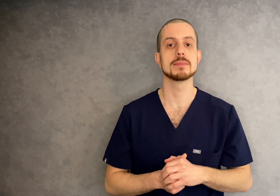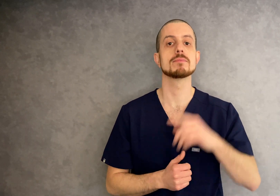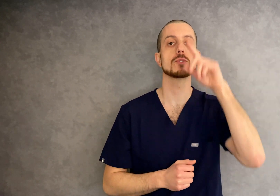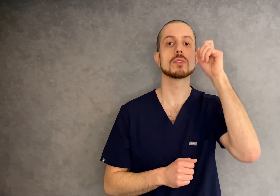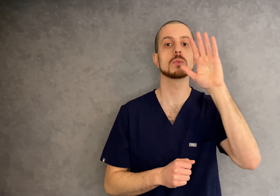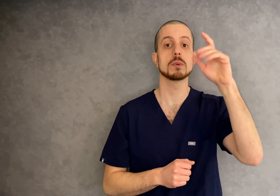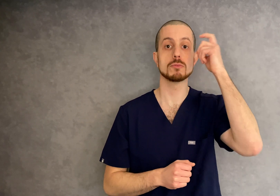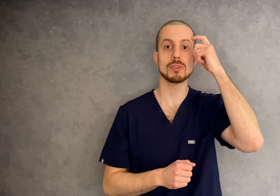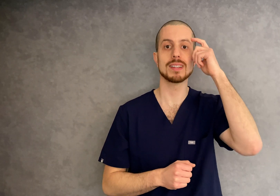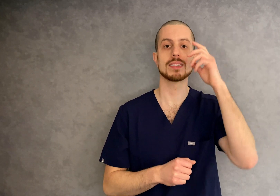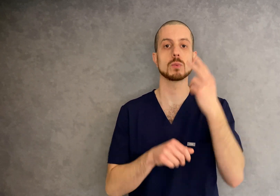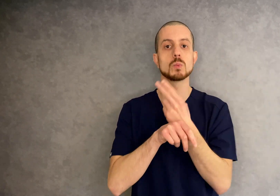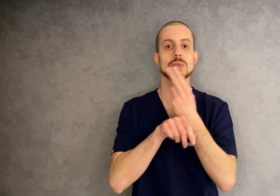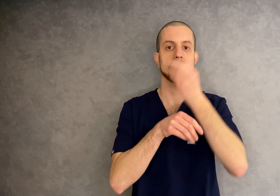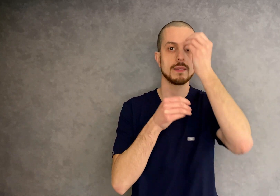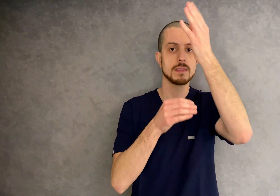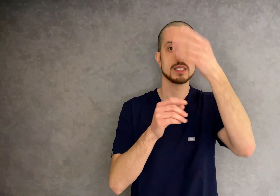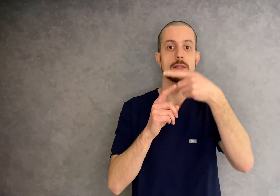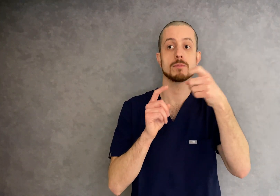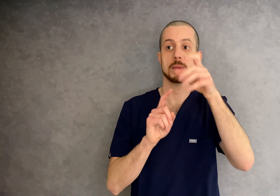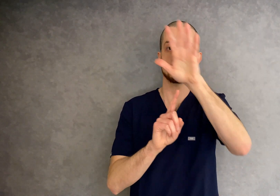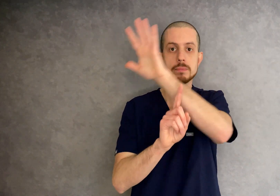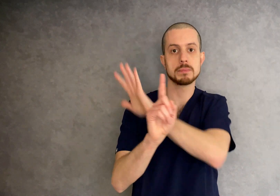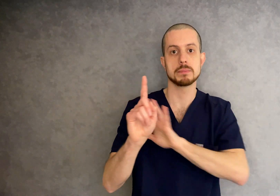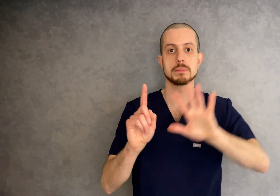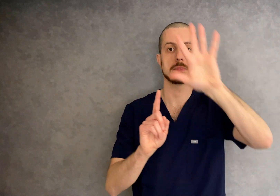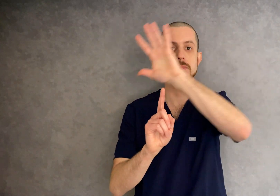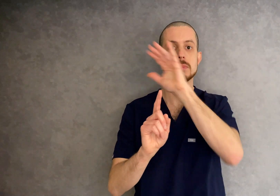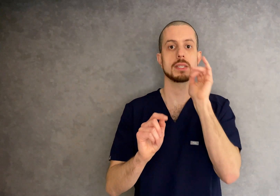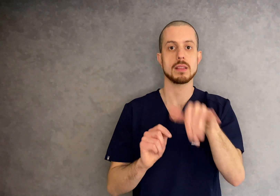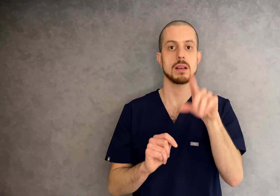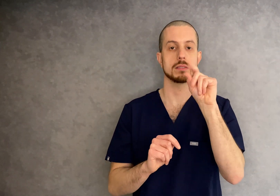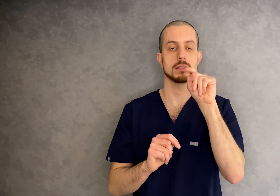That's because your brain uses visual information from the space surrounding the blind spot.